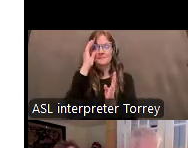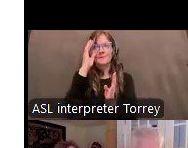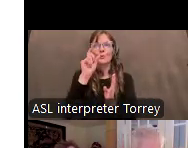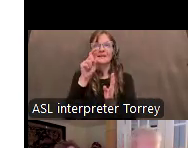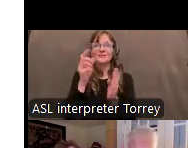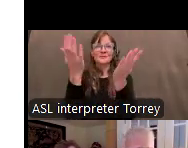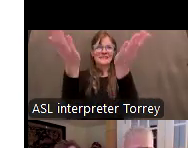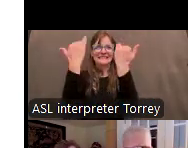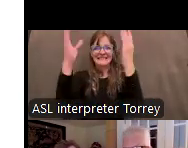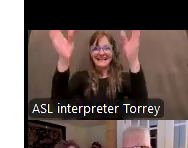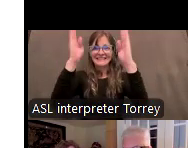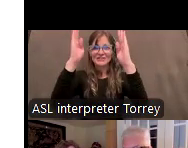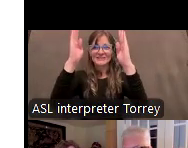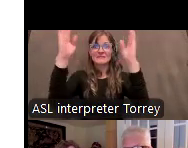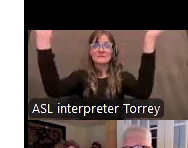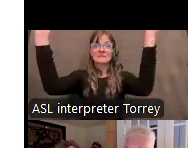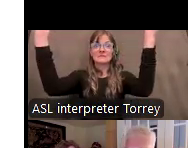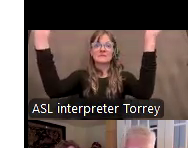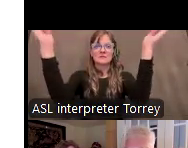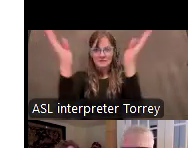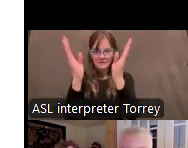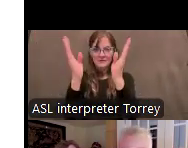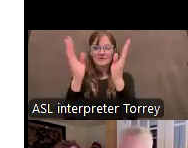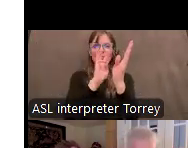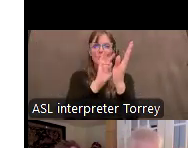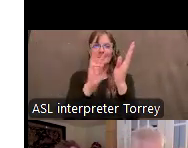And by accomplishing that, we have a successful program.